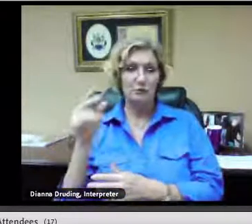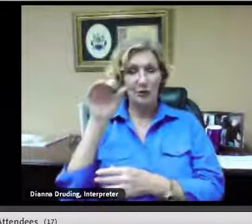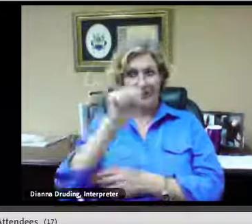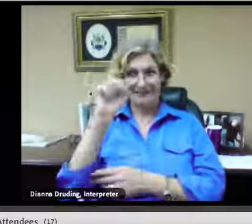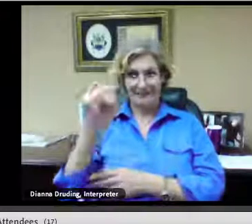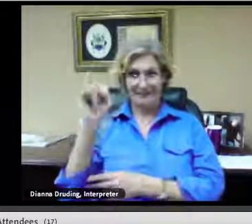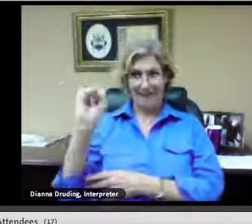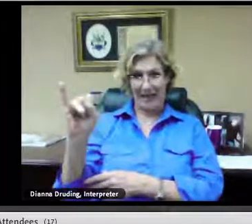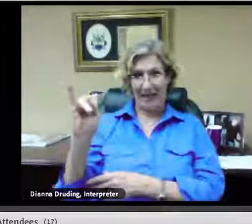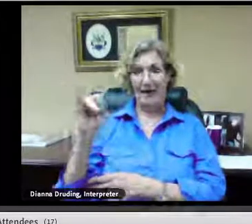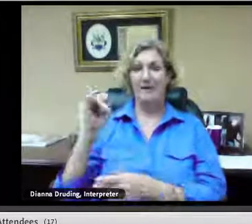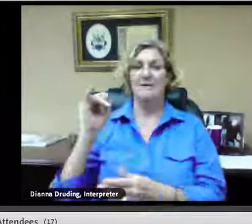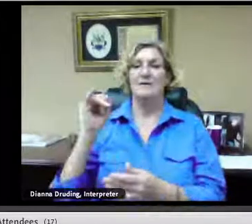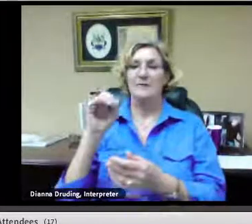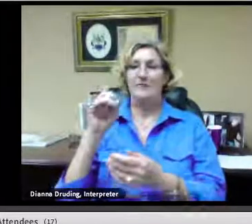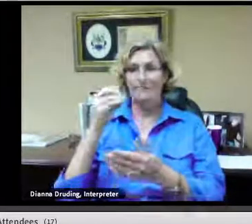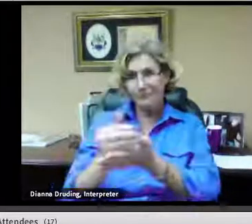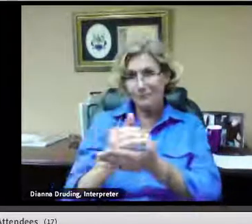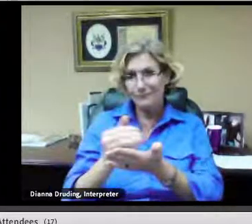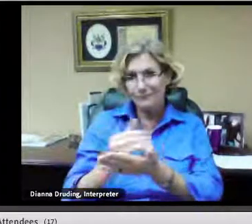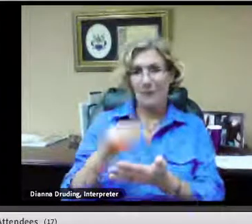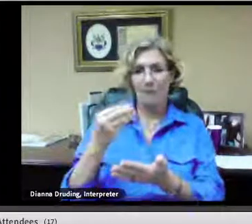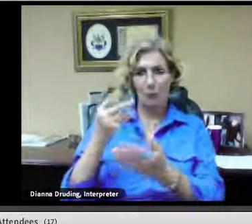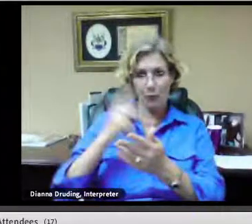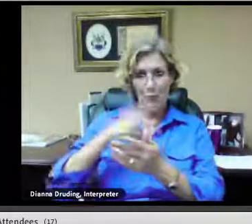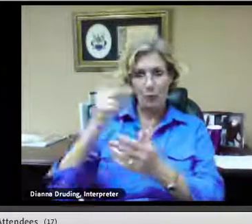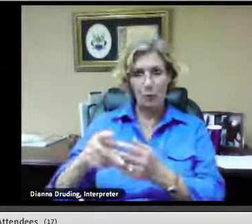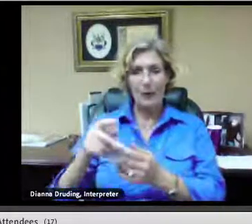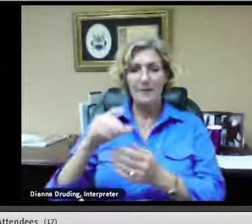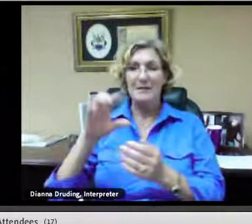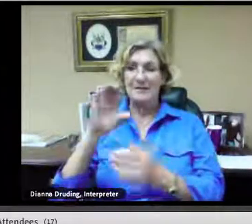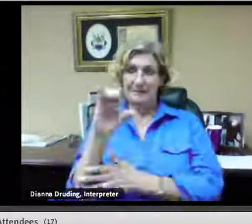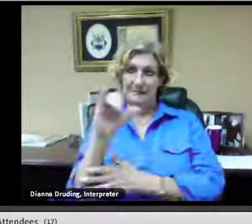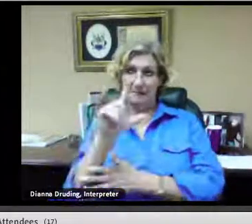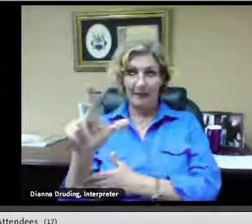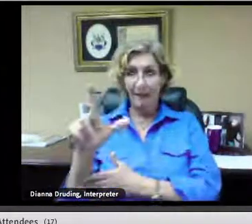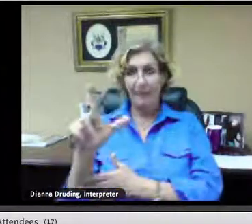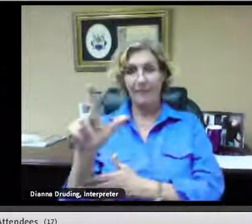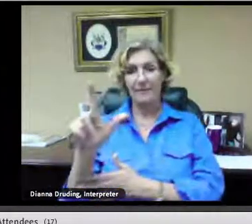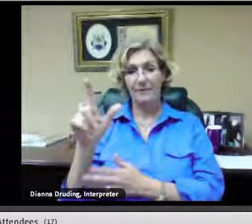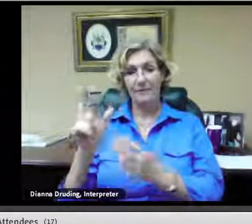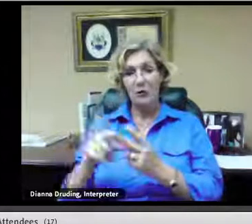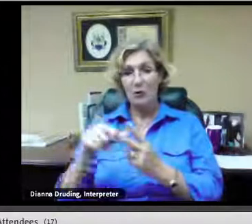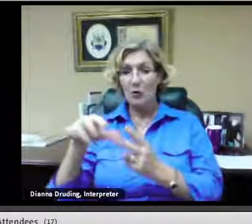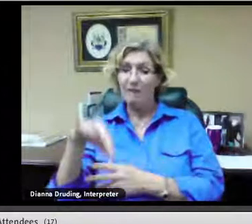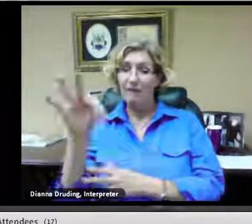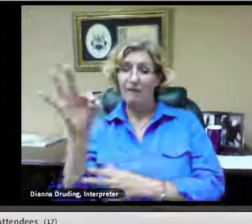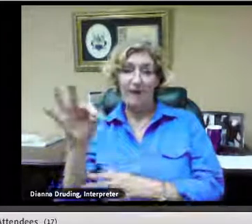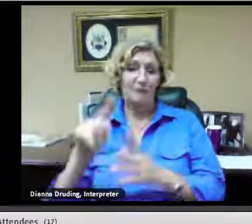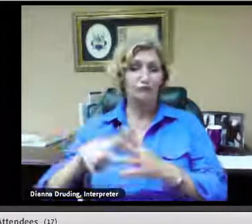You get Centers for Independent Living starting to be created all over, lot of movements there.